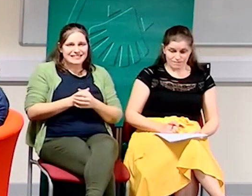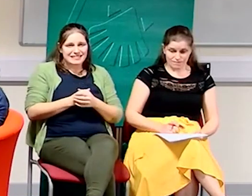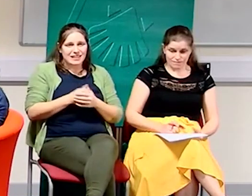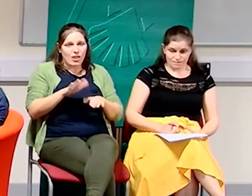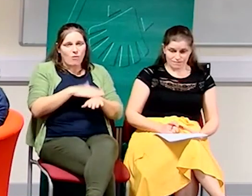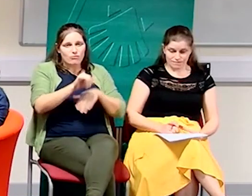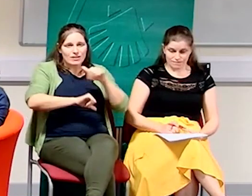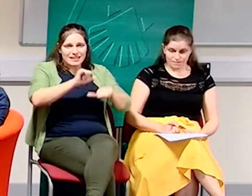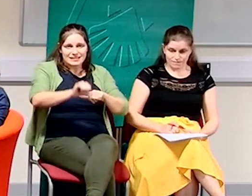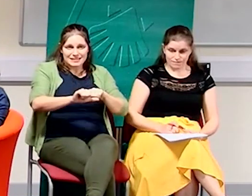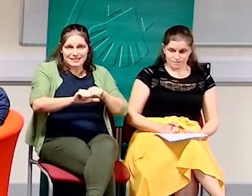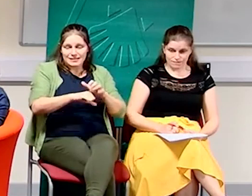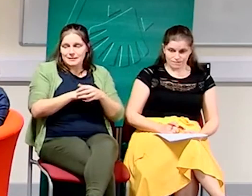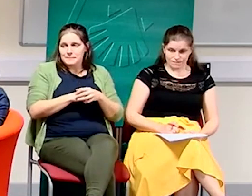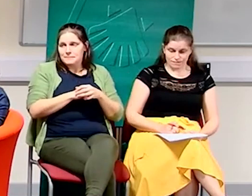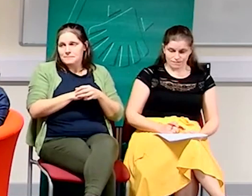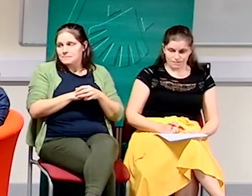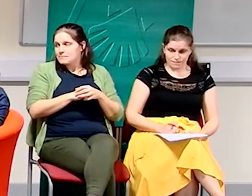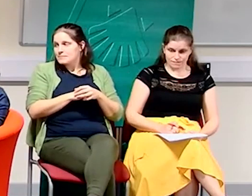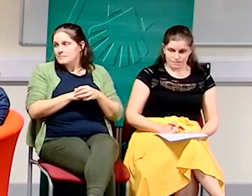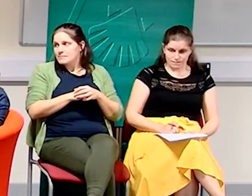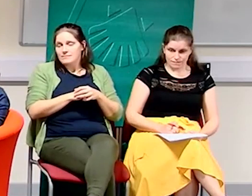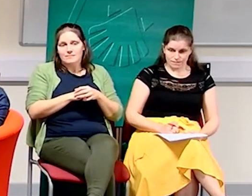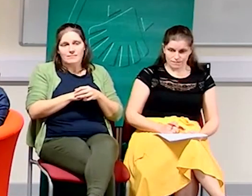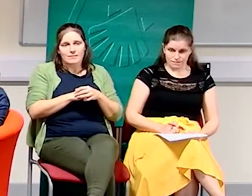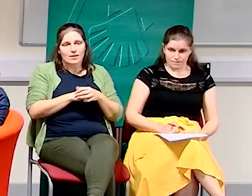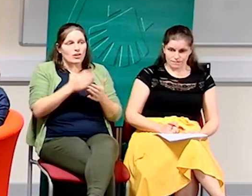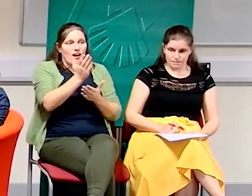all your equipment delivered so you're already kind of halfway through the term by the time